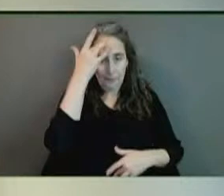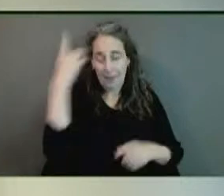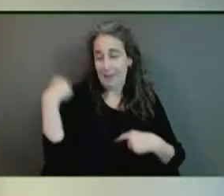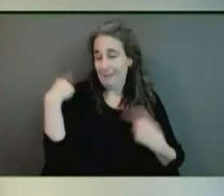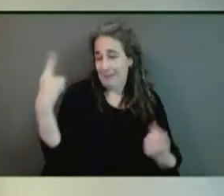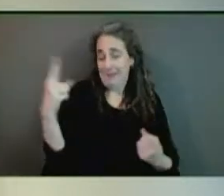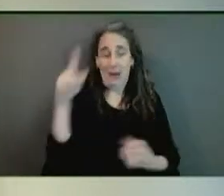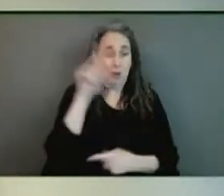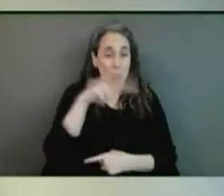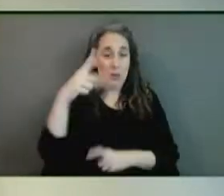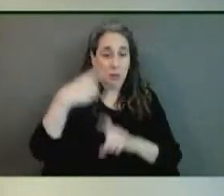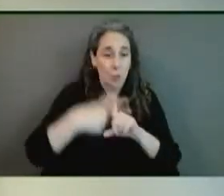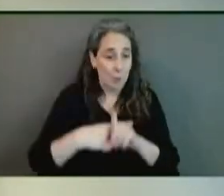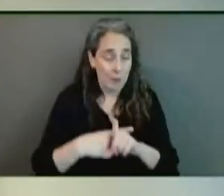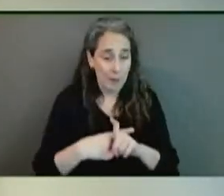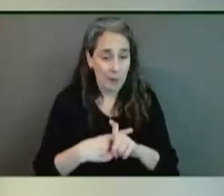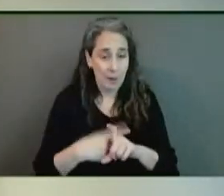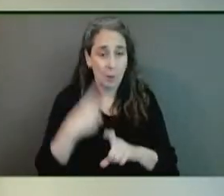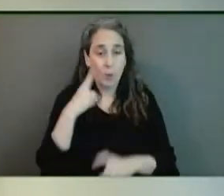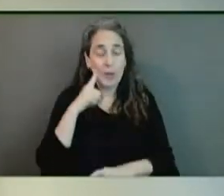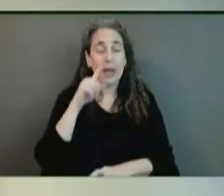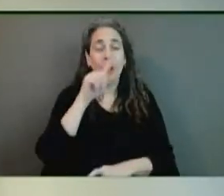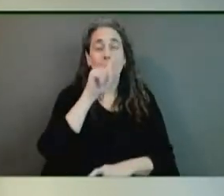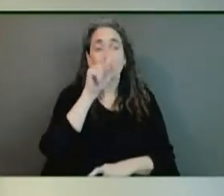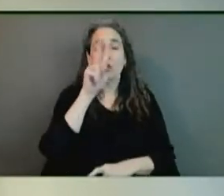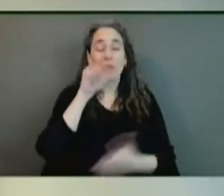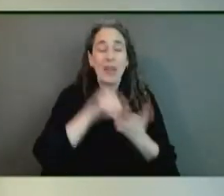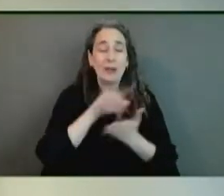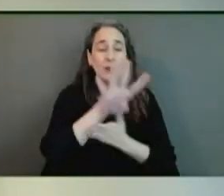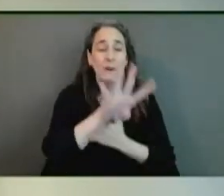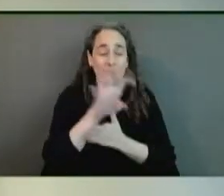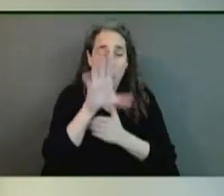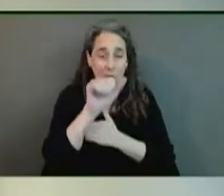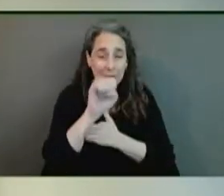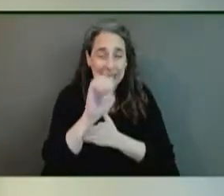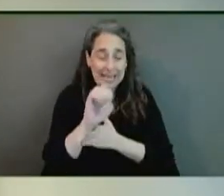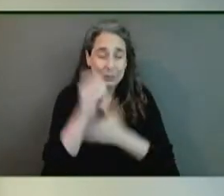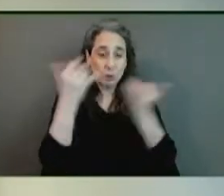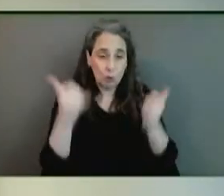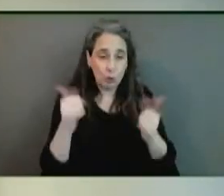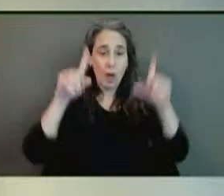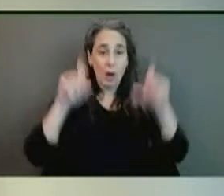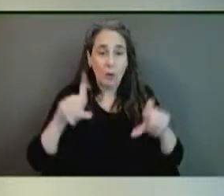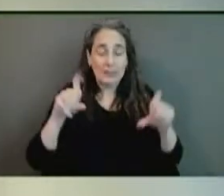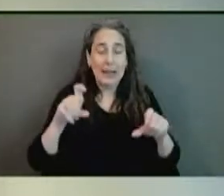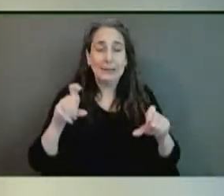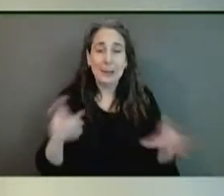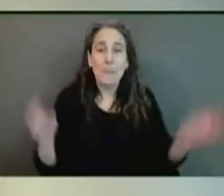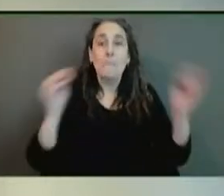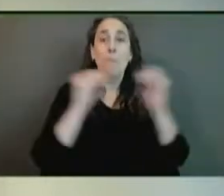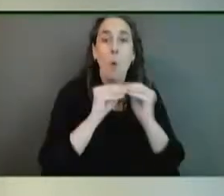the virus and not at any point over these past 22 months. We